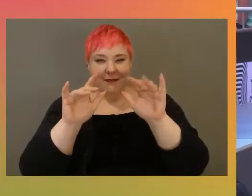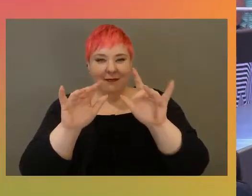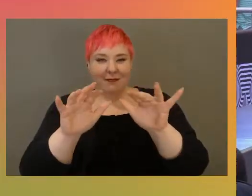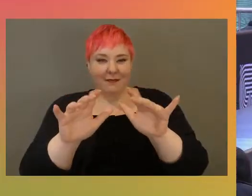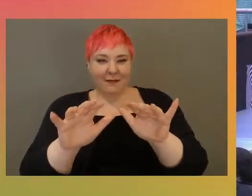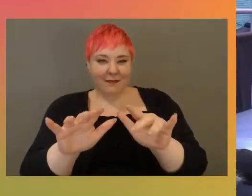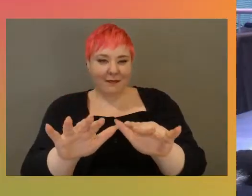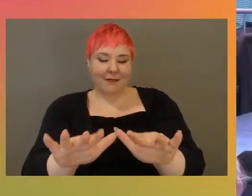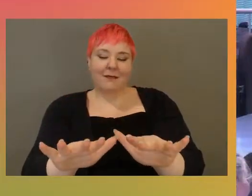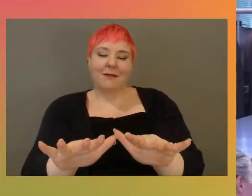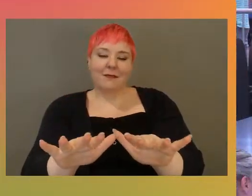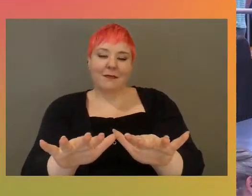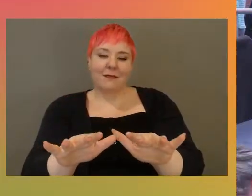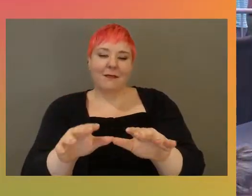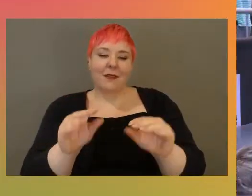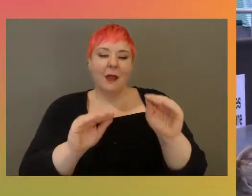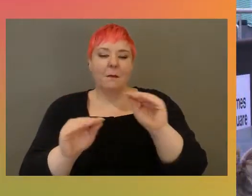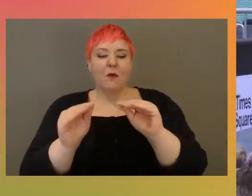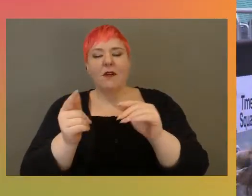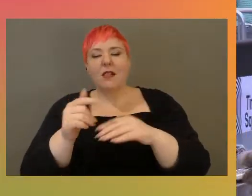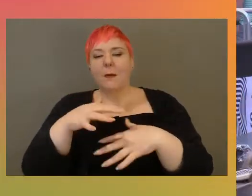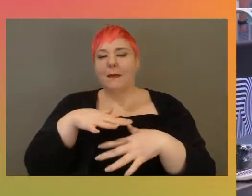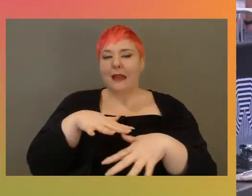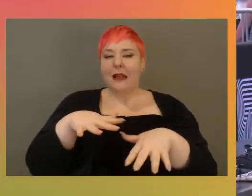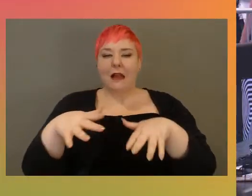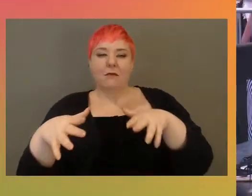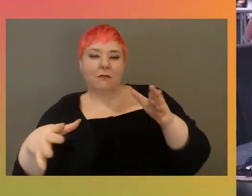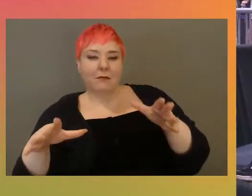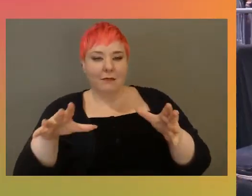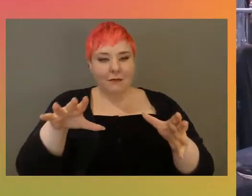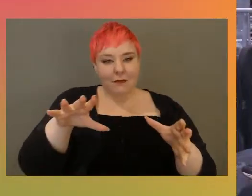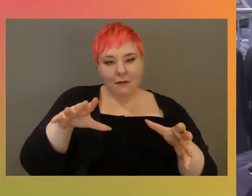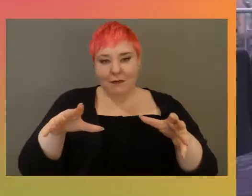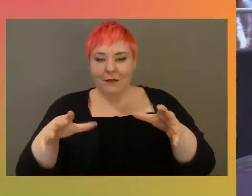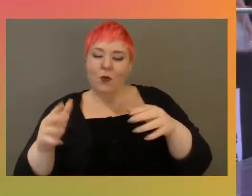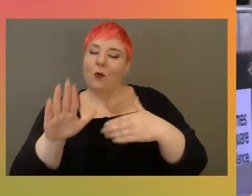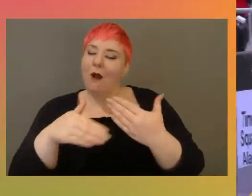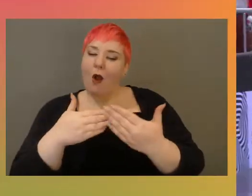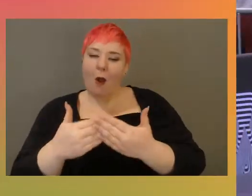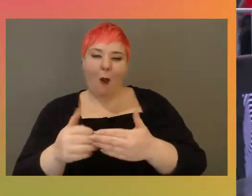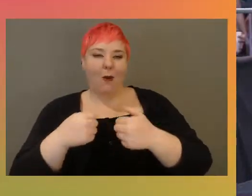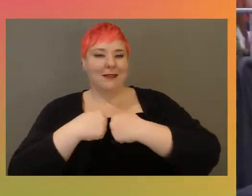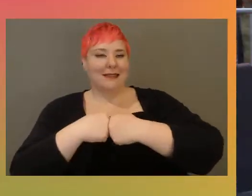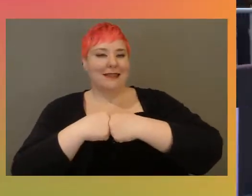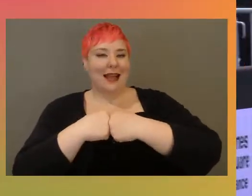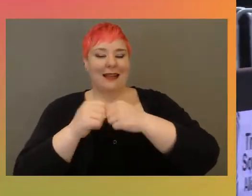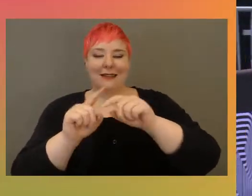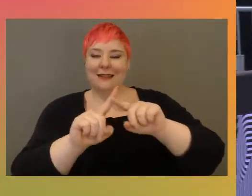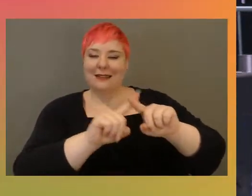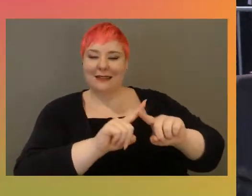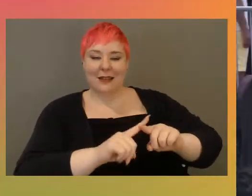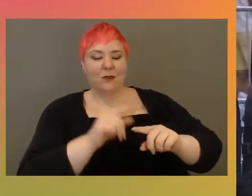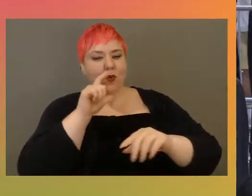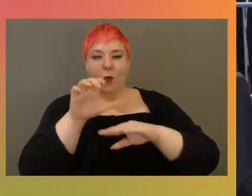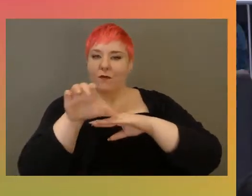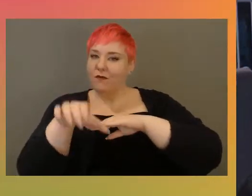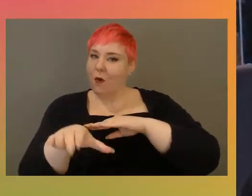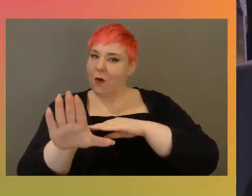FORWARD BEND. NICE. BREATHING IN. BREATHING OUT.